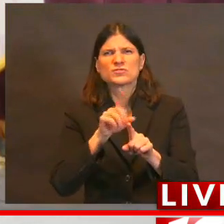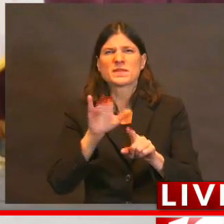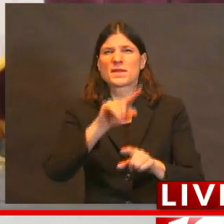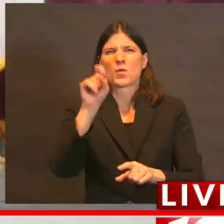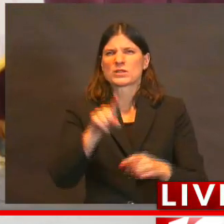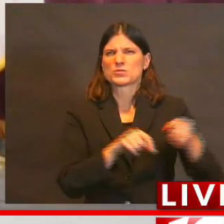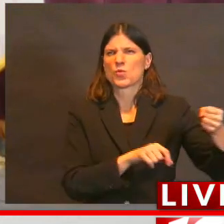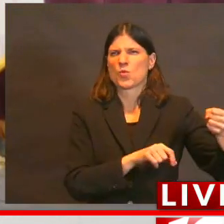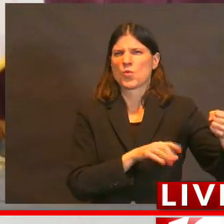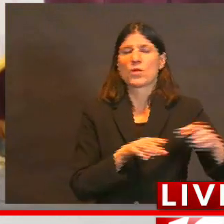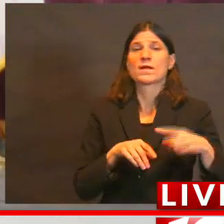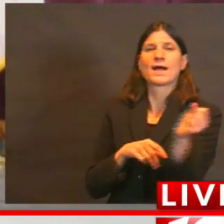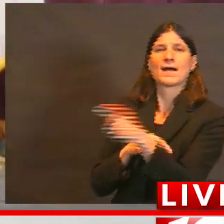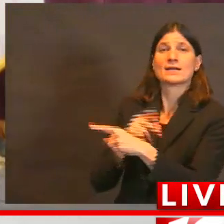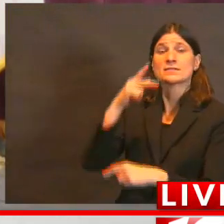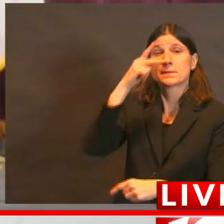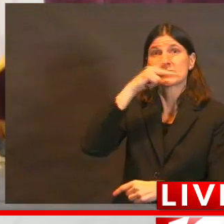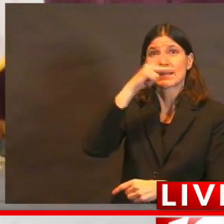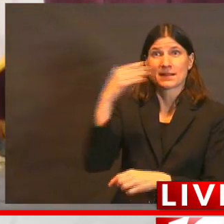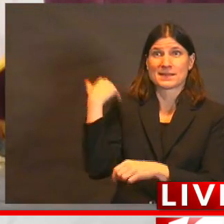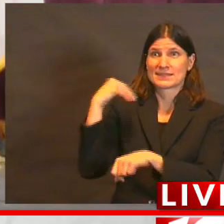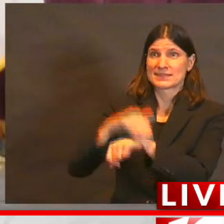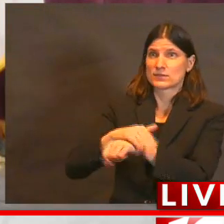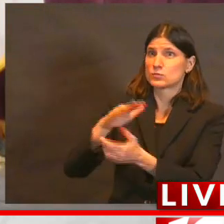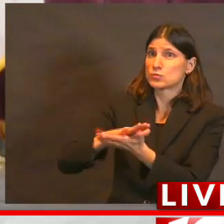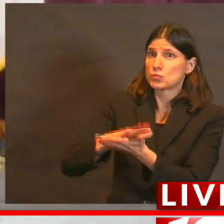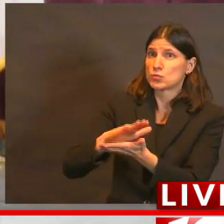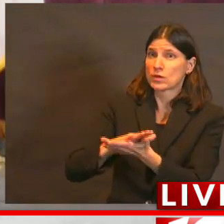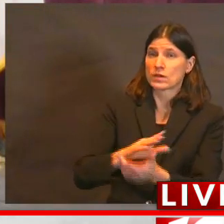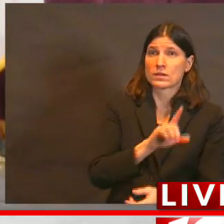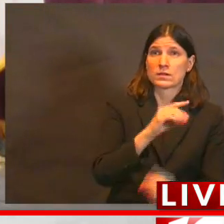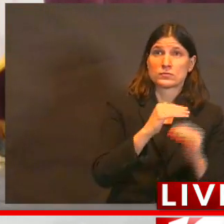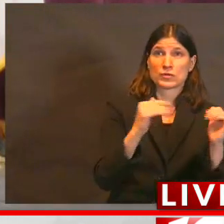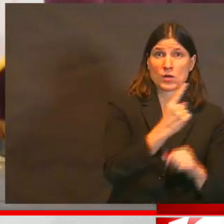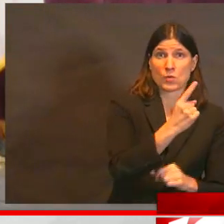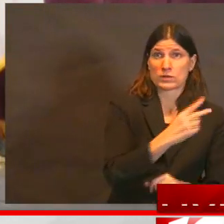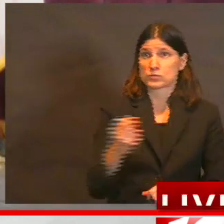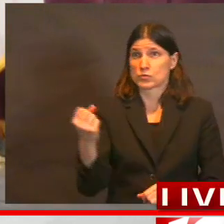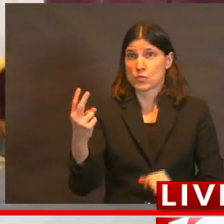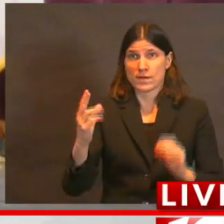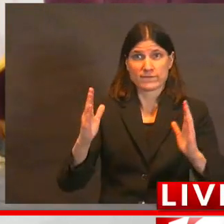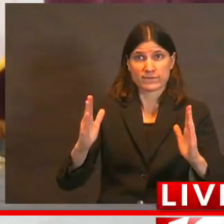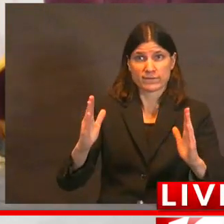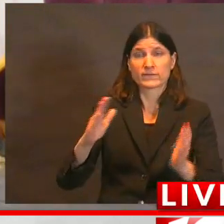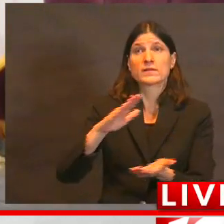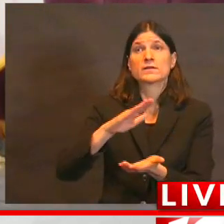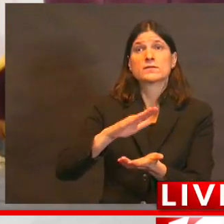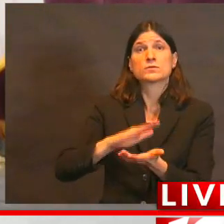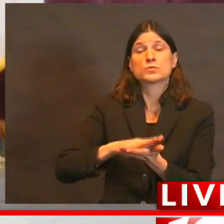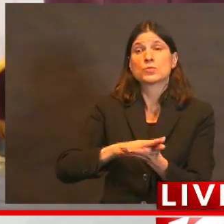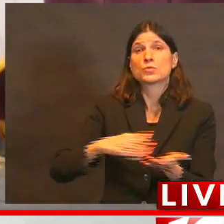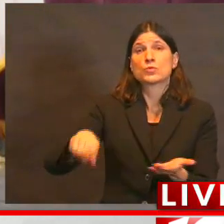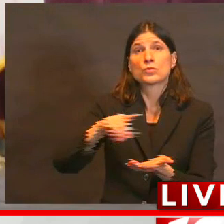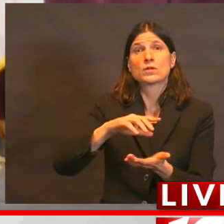TO THE GOVERNOR WE WANT TO KEEP THIS FOCUSED ON COVID CAN TOUCH ON THE FACT THAT THE LAST NIGHT VOTED. A GREAT ONE THROUGH 12 THAT